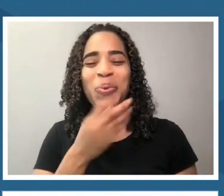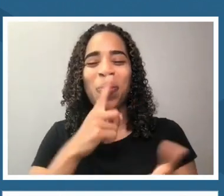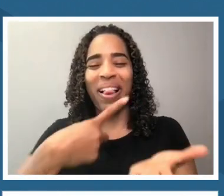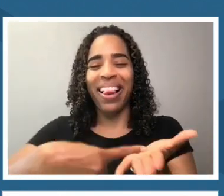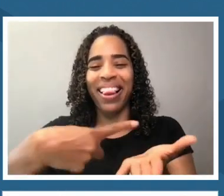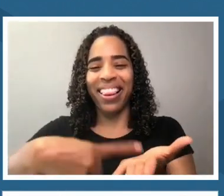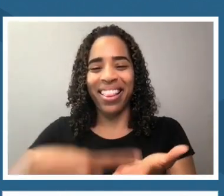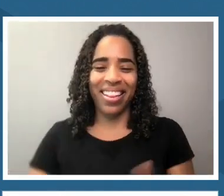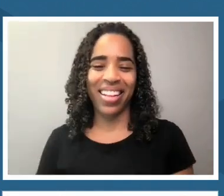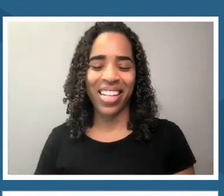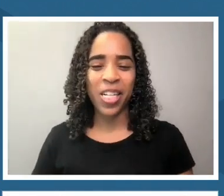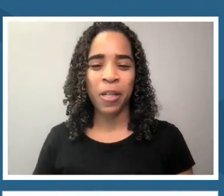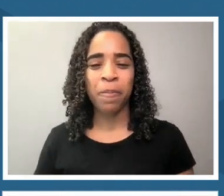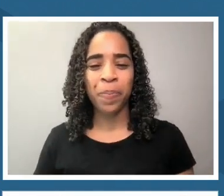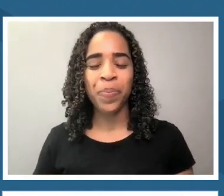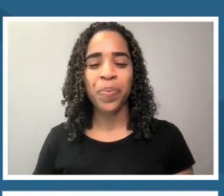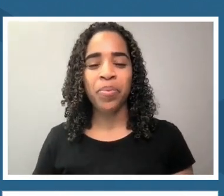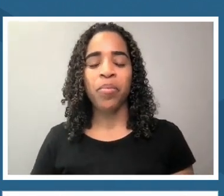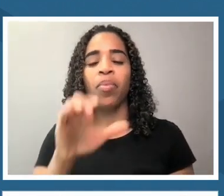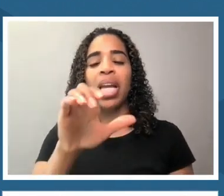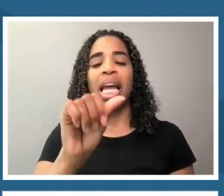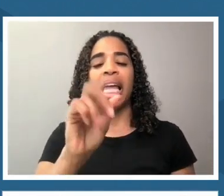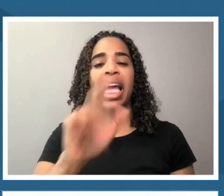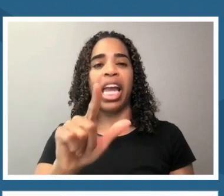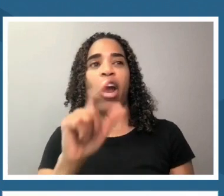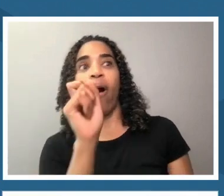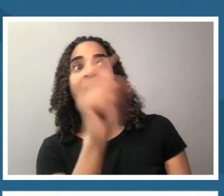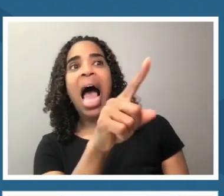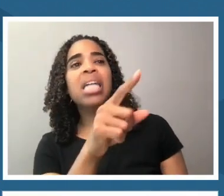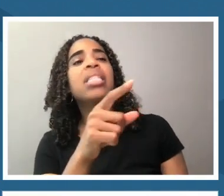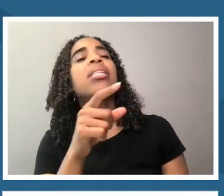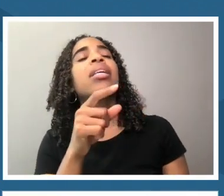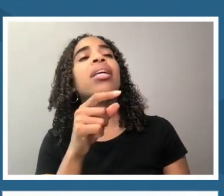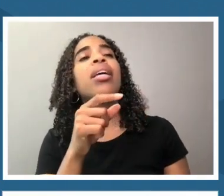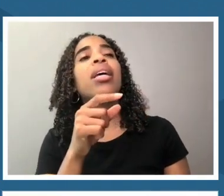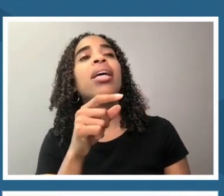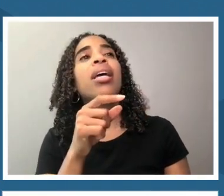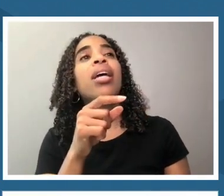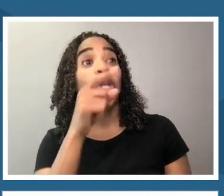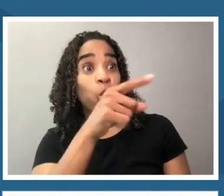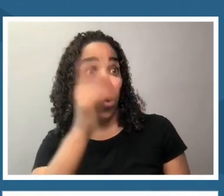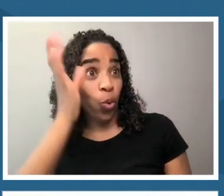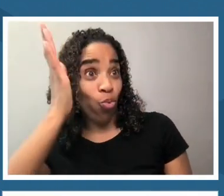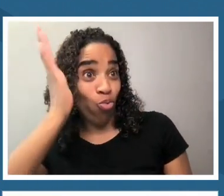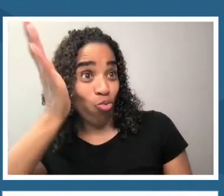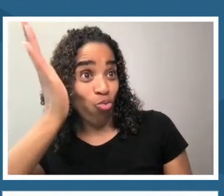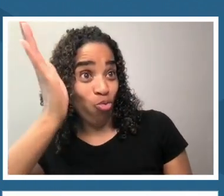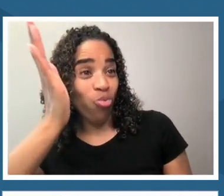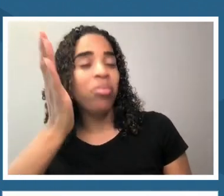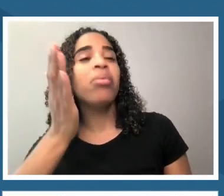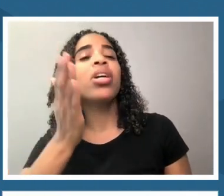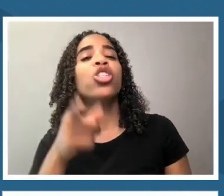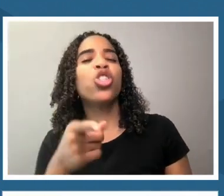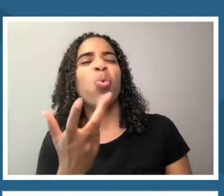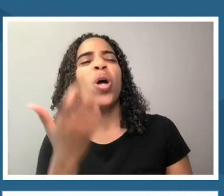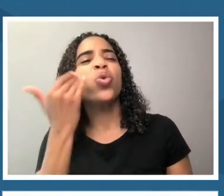the um carol is asking mercedes for when you get to your presentation